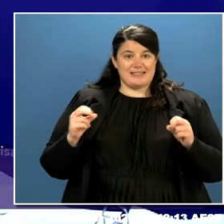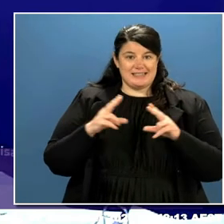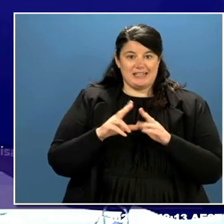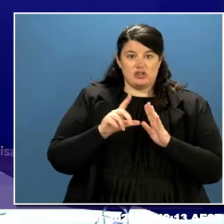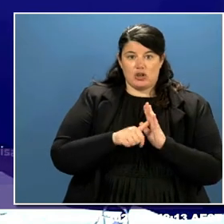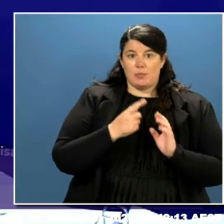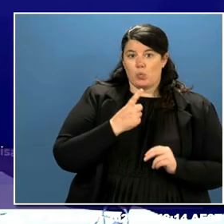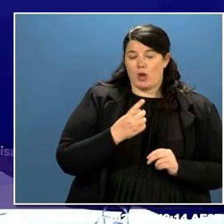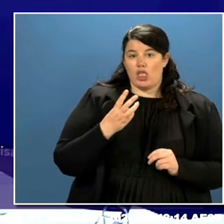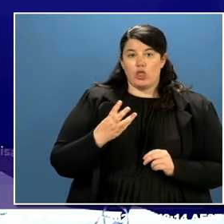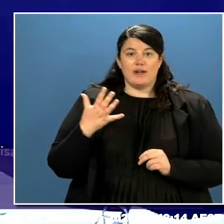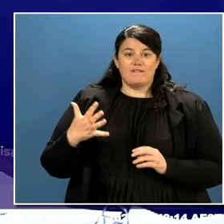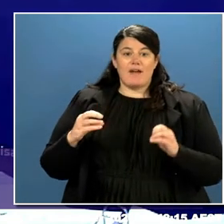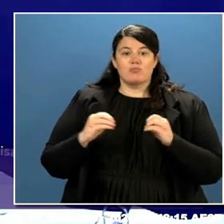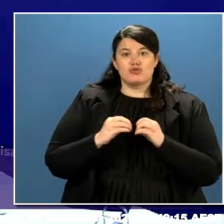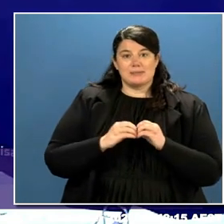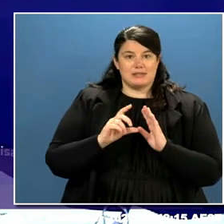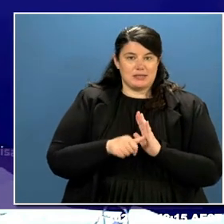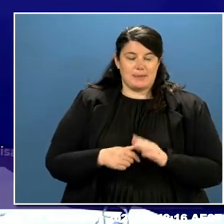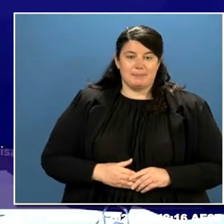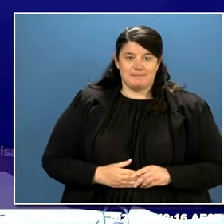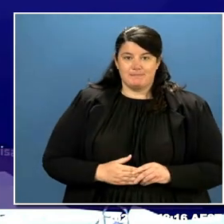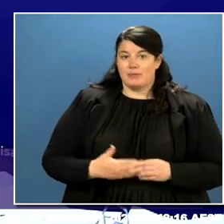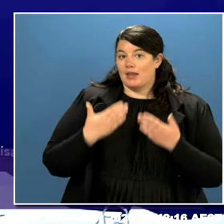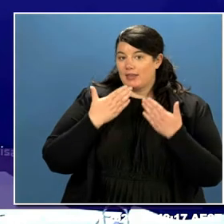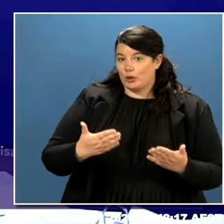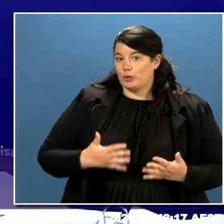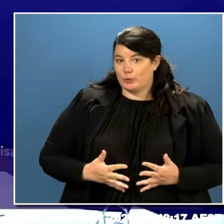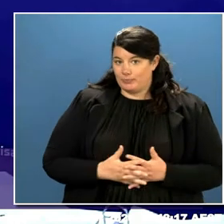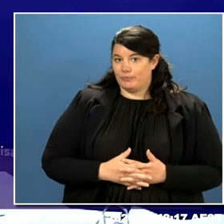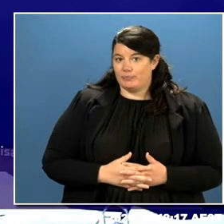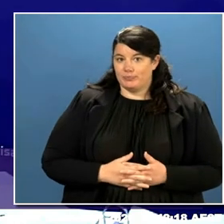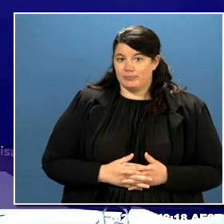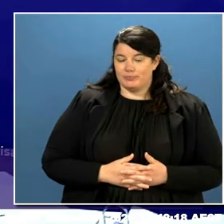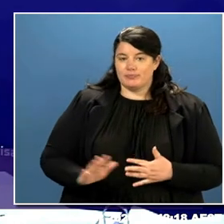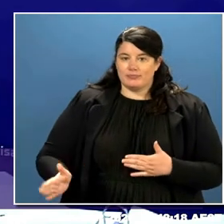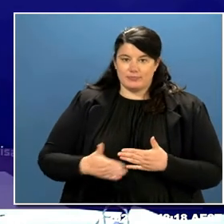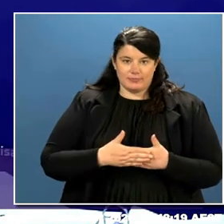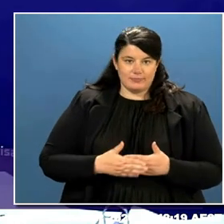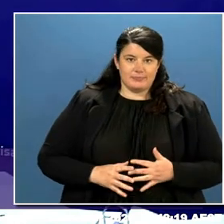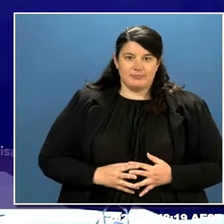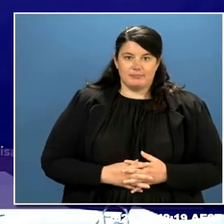and 1.35 Brisbane time. Thank you. The Royal Commission is now adjourned.